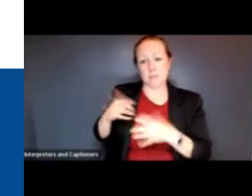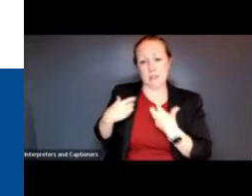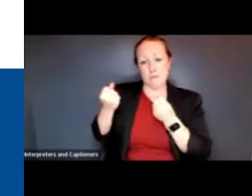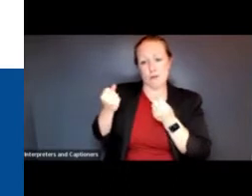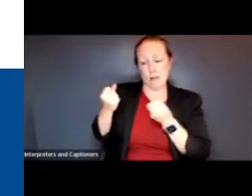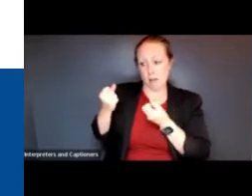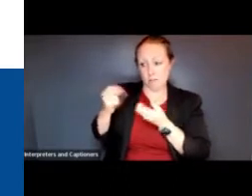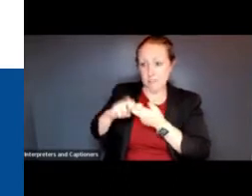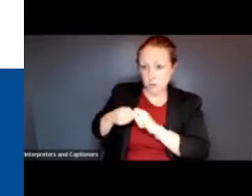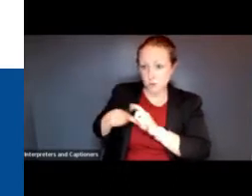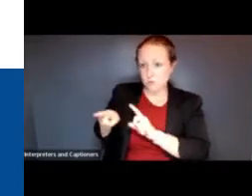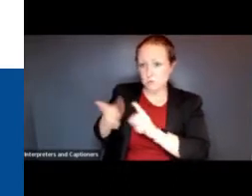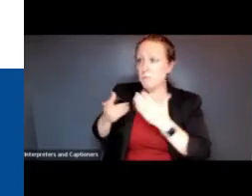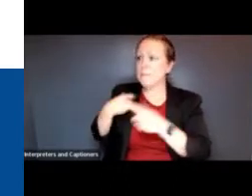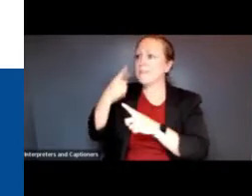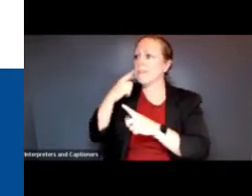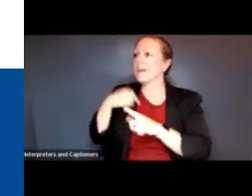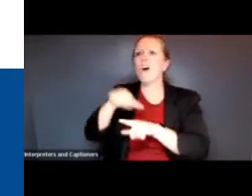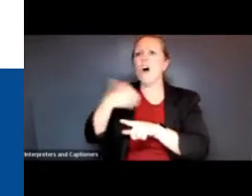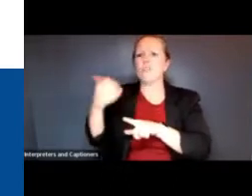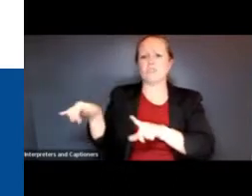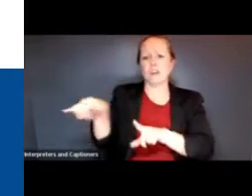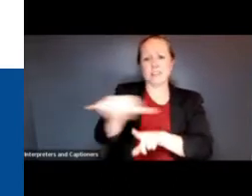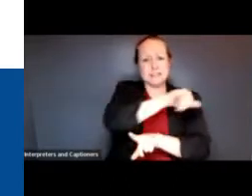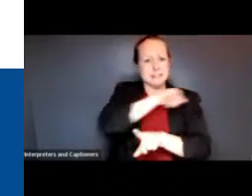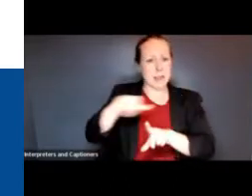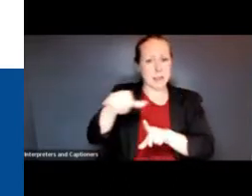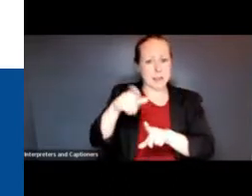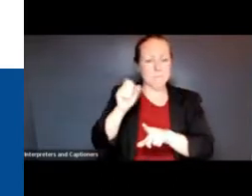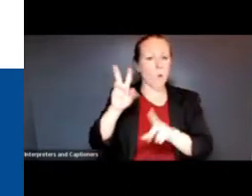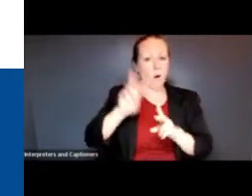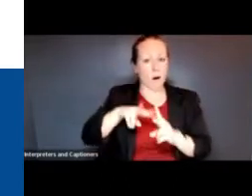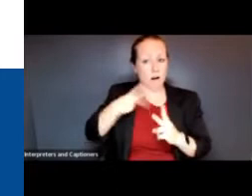or that the reverse is true. And that's just not true. So